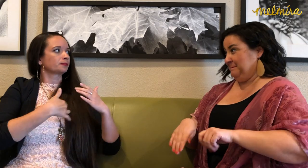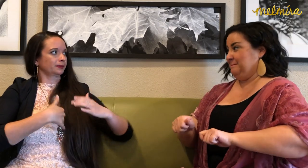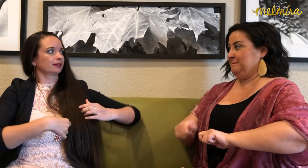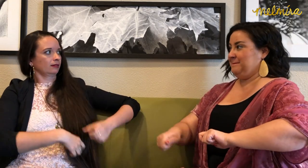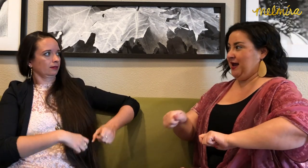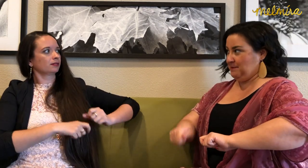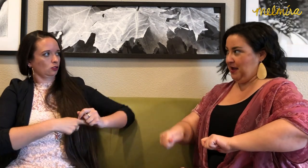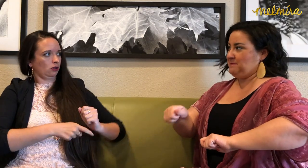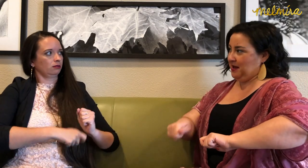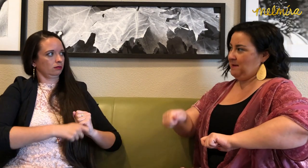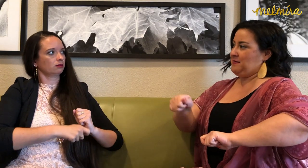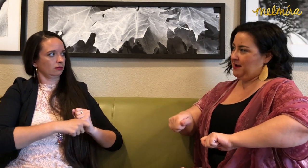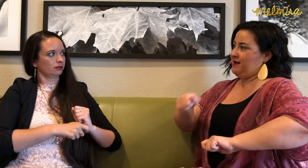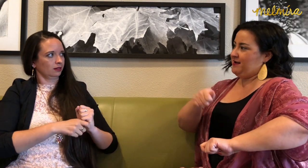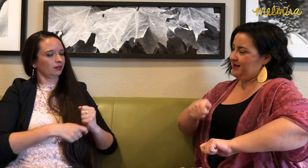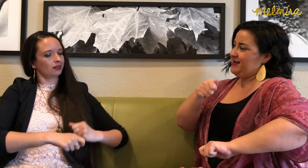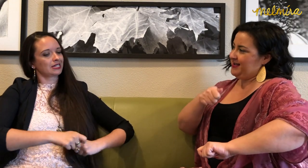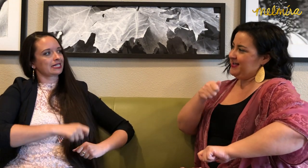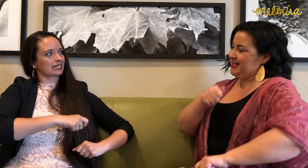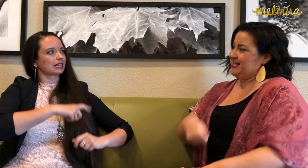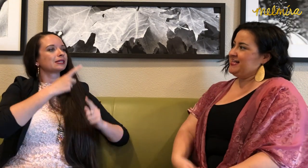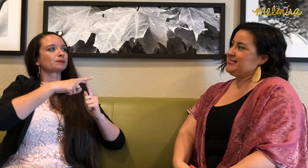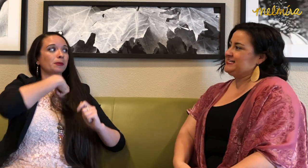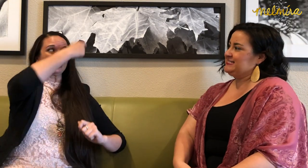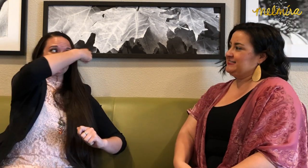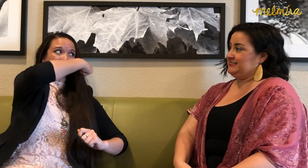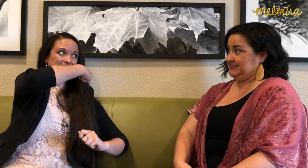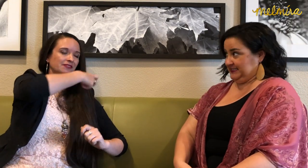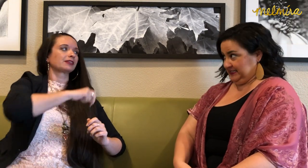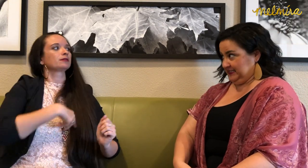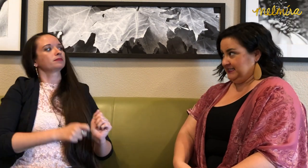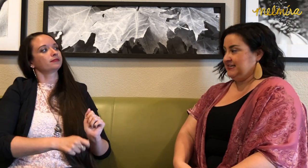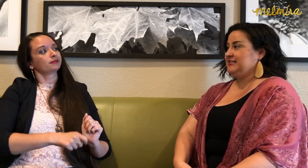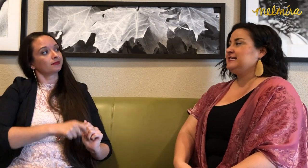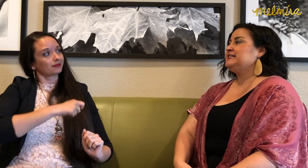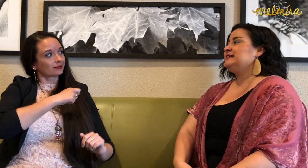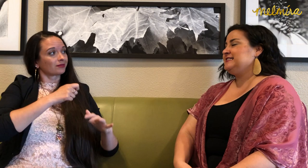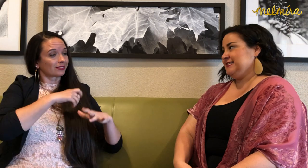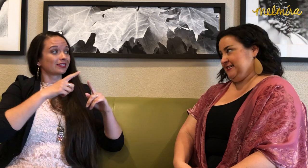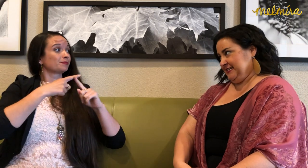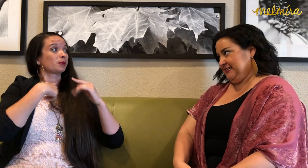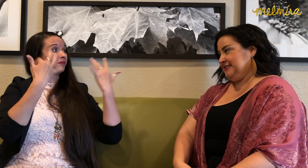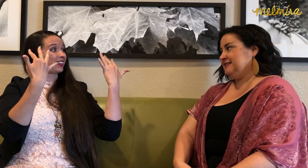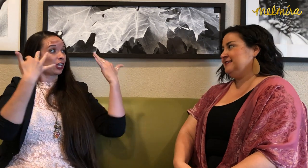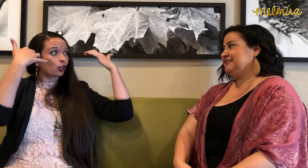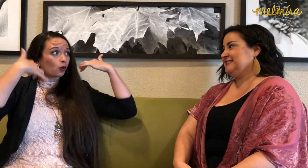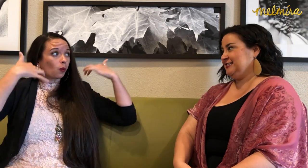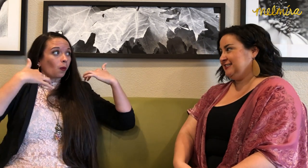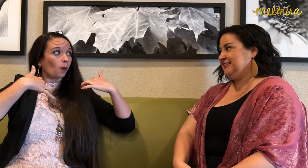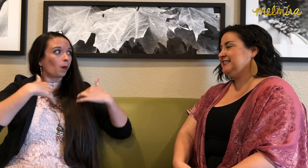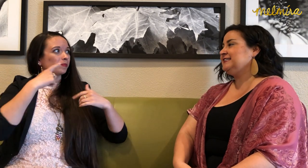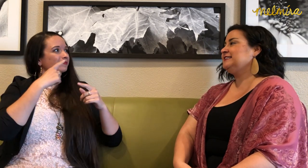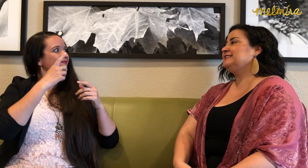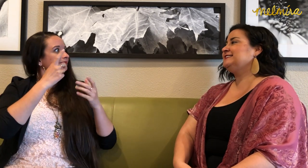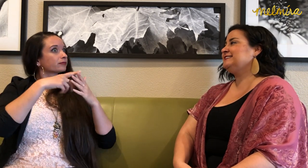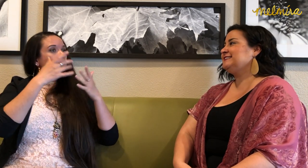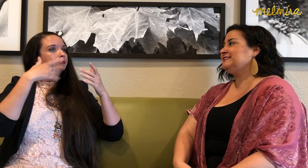Yes, at the bottom. Sometimes I brush a little at the top, then from the bottom up. Sometimes I use my fingers to comb it down,